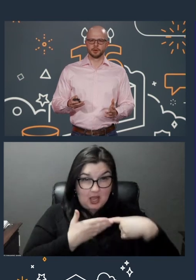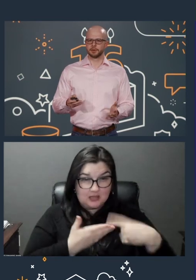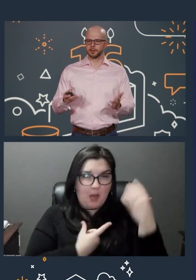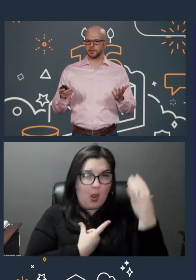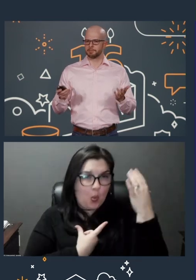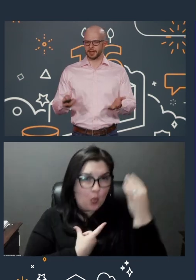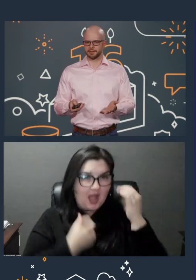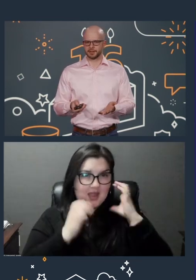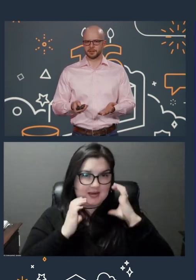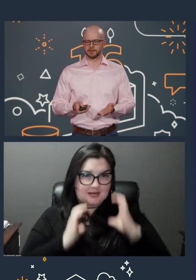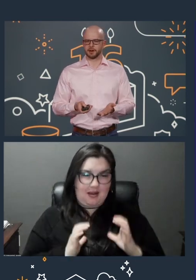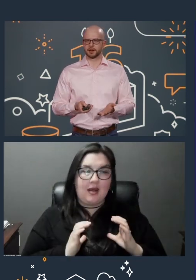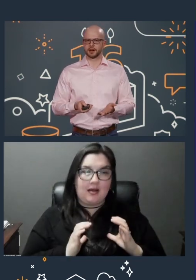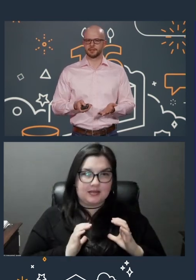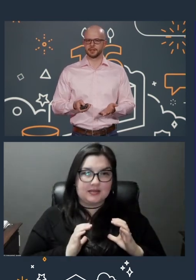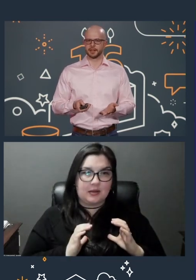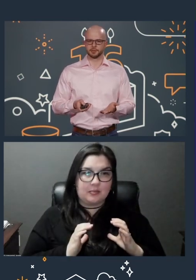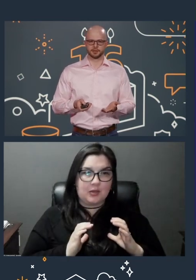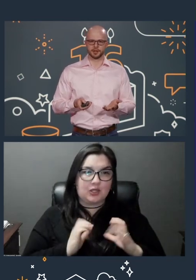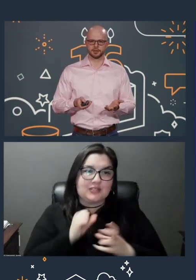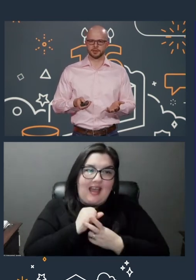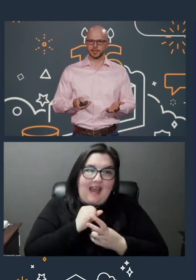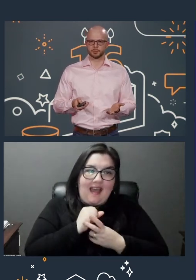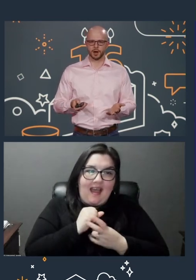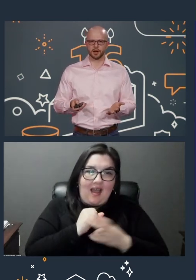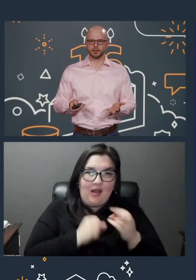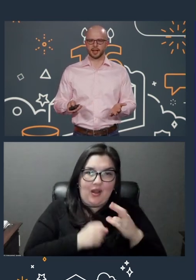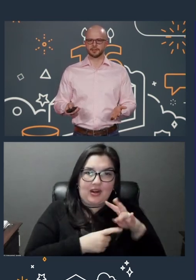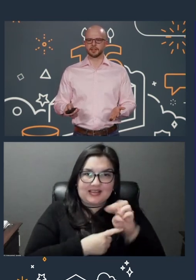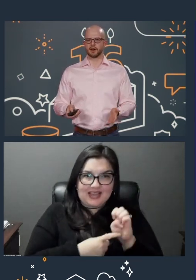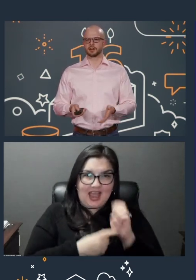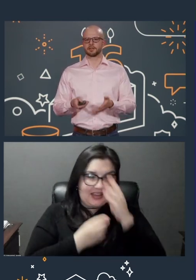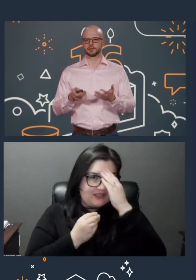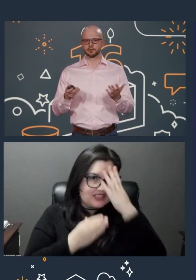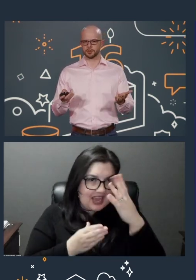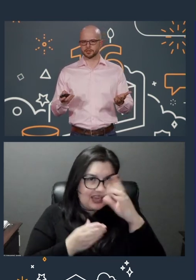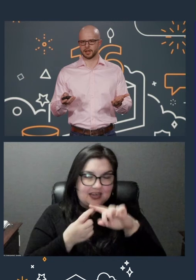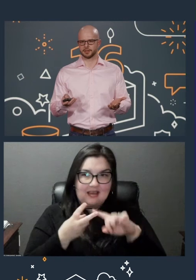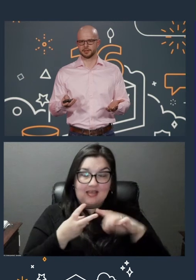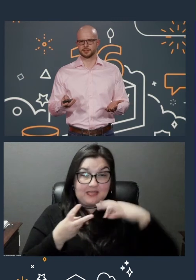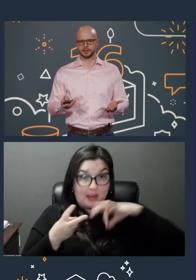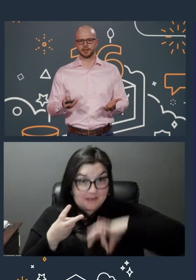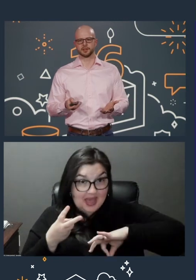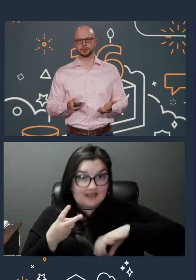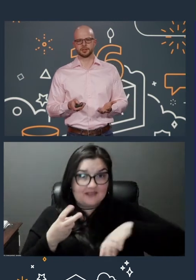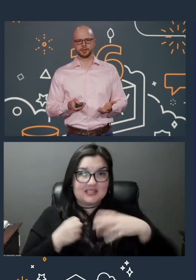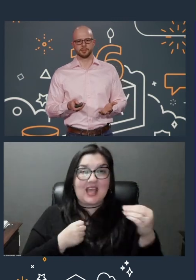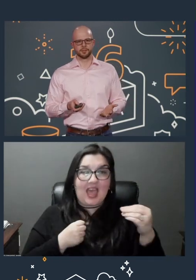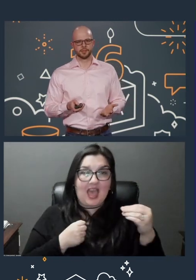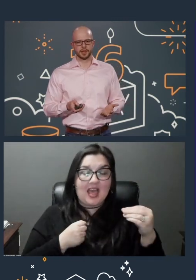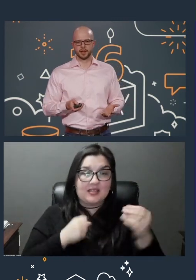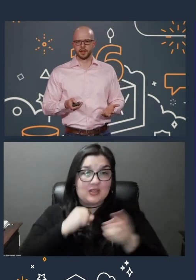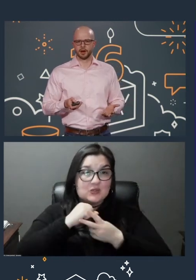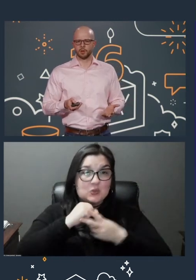We've reviewed the benefits of archiving in Amazon S3, as well as the archival storage classes available to you.